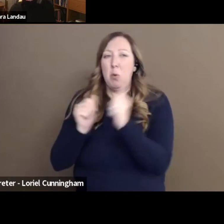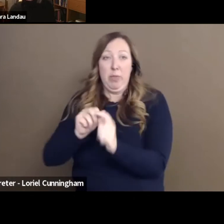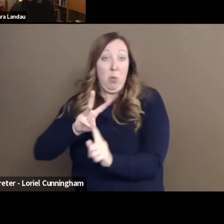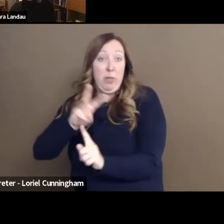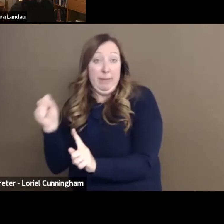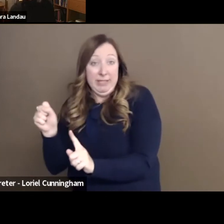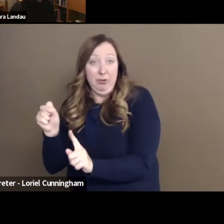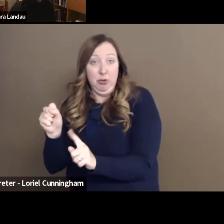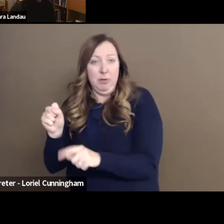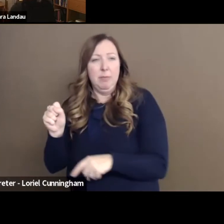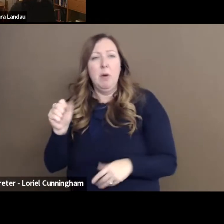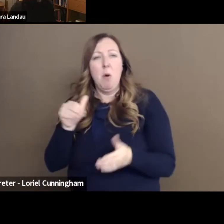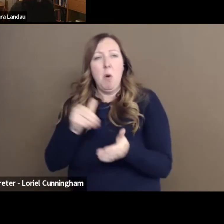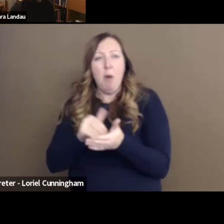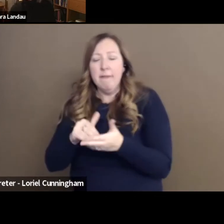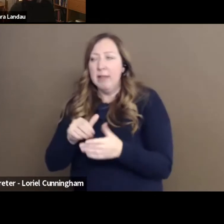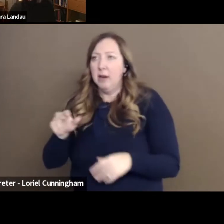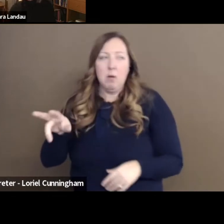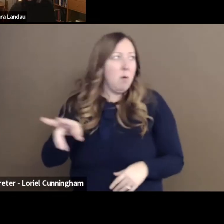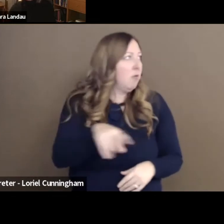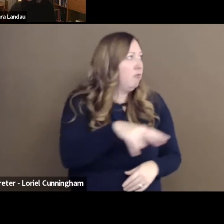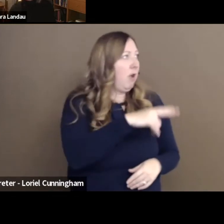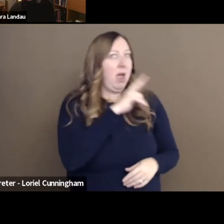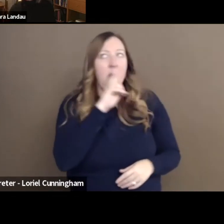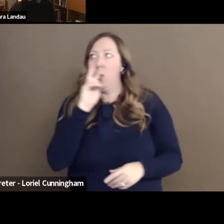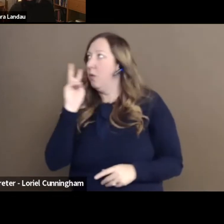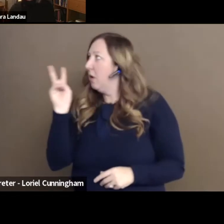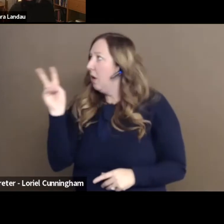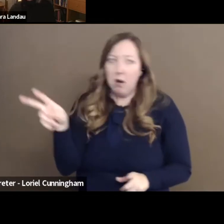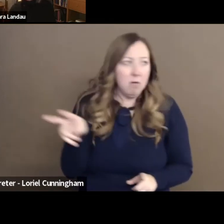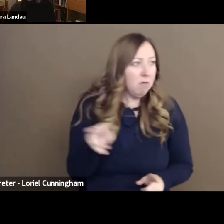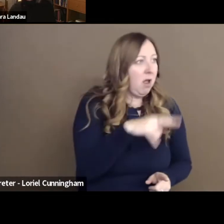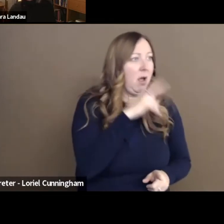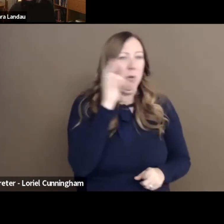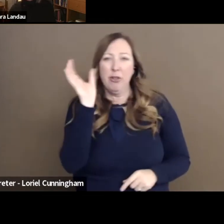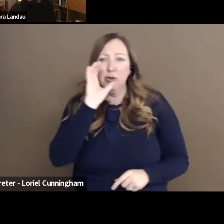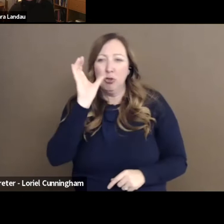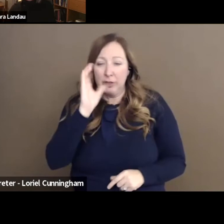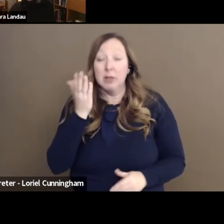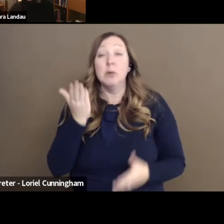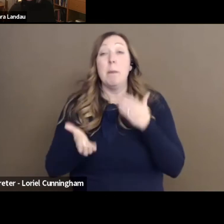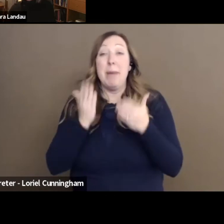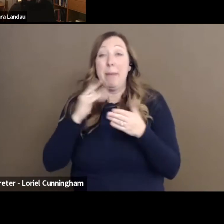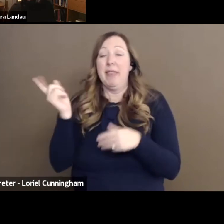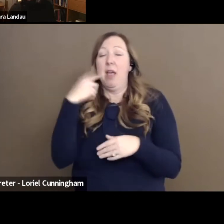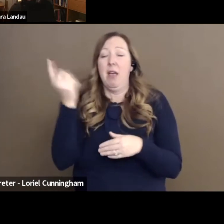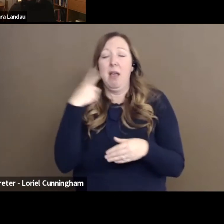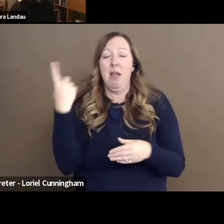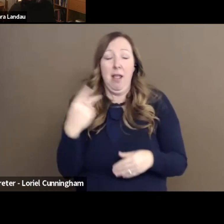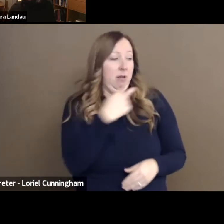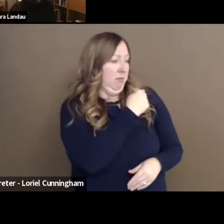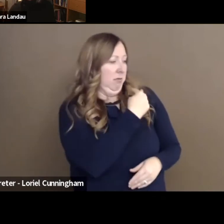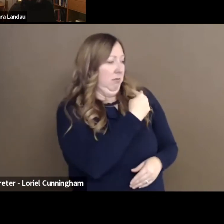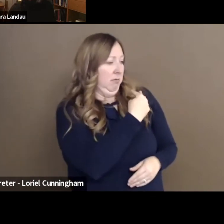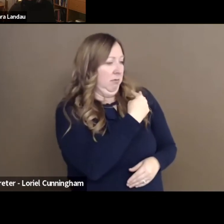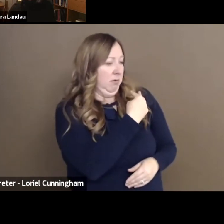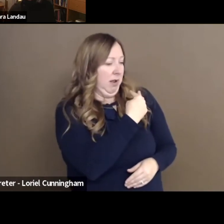and around there's they're they're searching and so they might end up start facing this wall and then they might